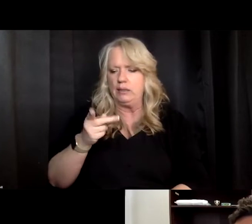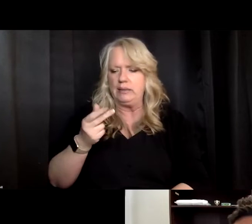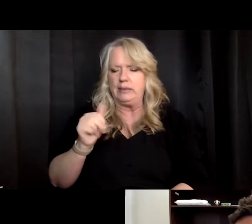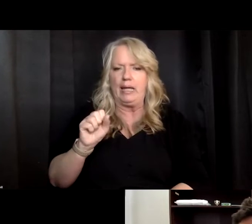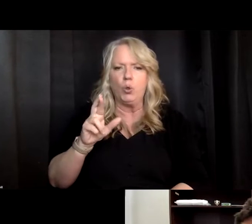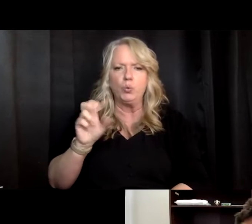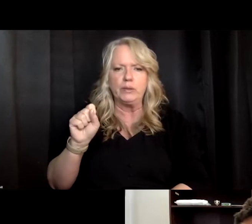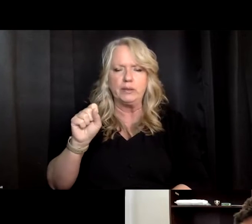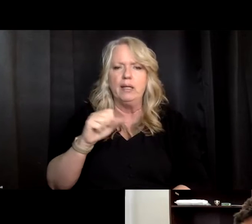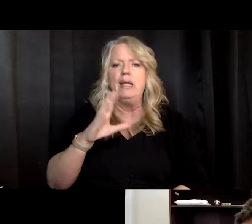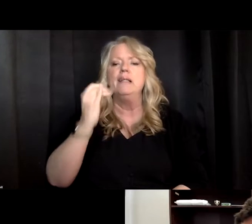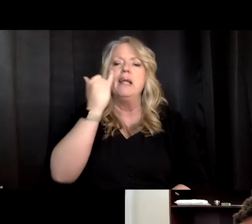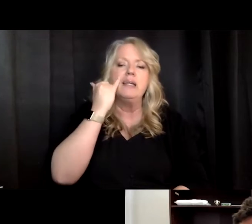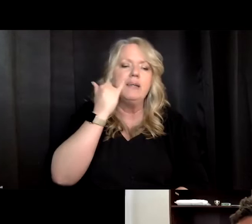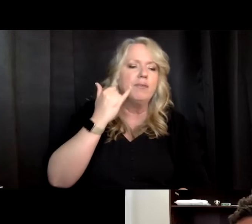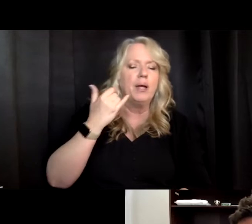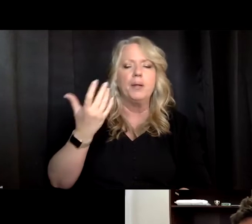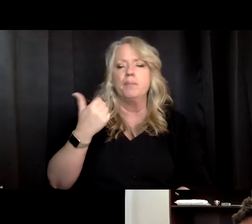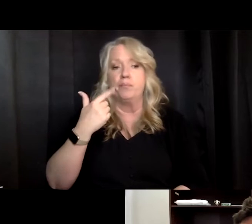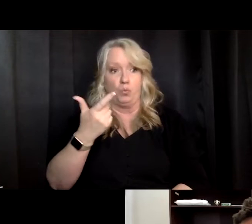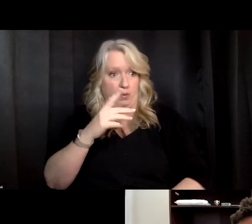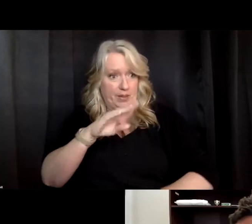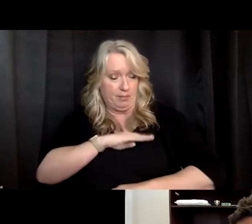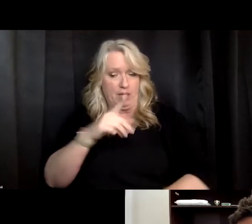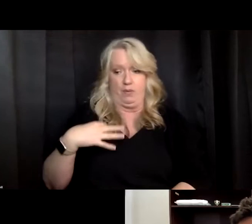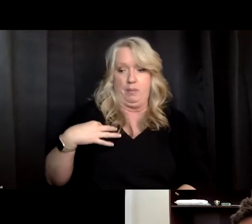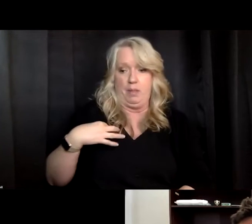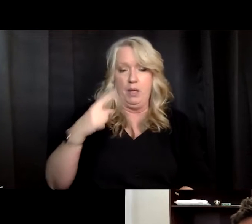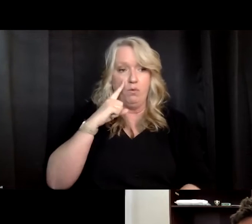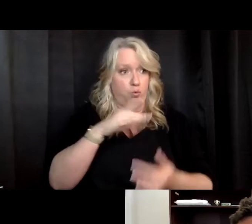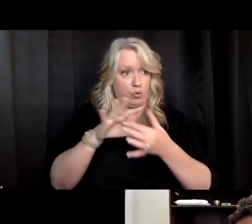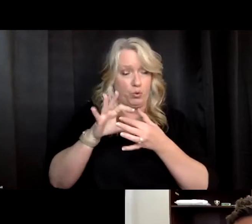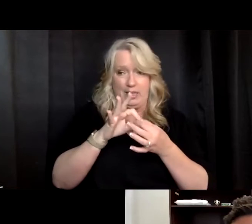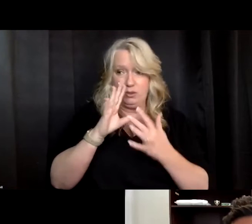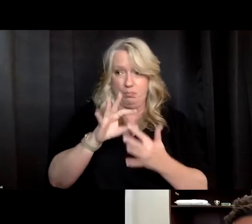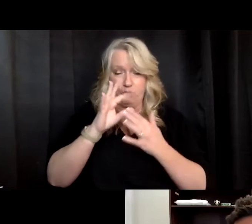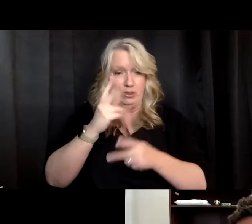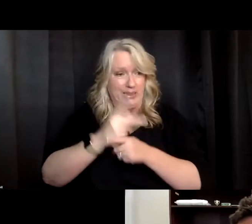. BUT THE COMMUNITY BROADLY. BEFORE MEDICATION FOR PEOPLE WITH EARLY PSYCHOSIS. ONE OF THE FIRST THINGS MIGHT SOME ONE